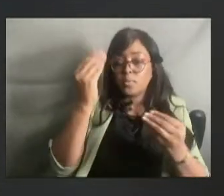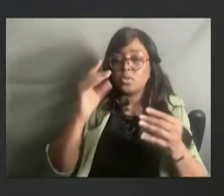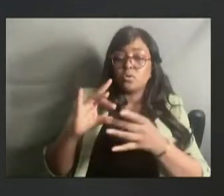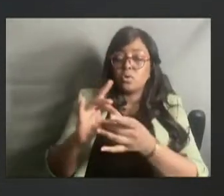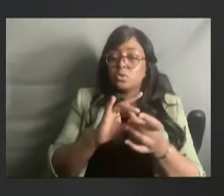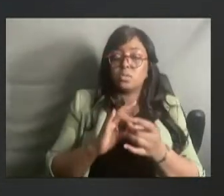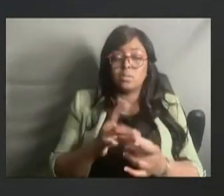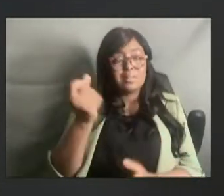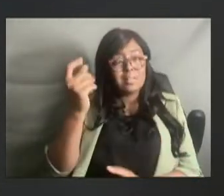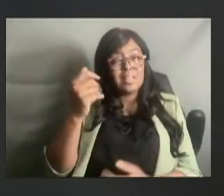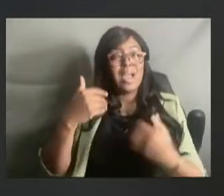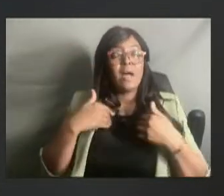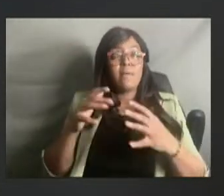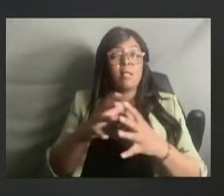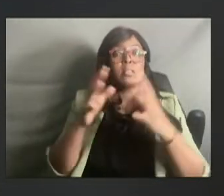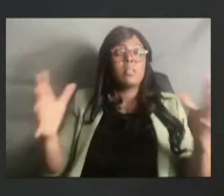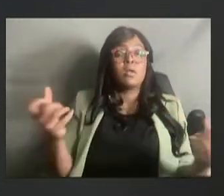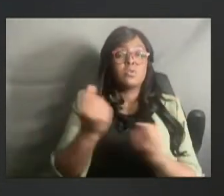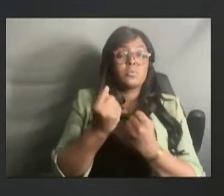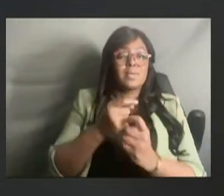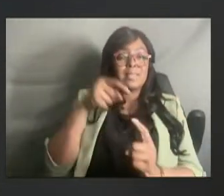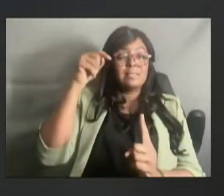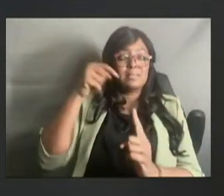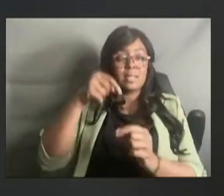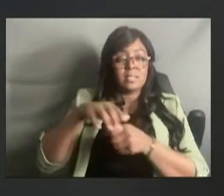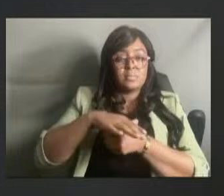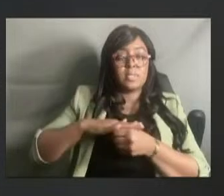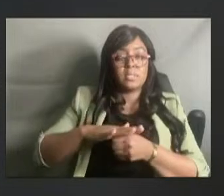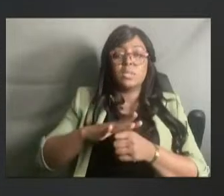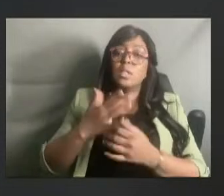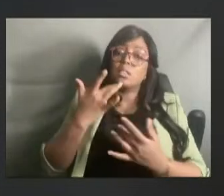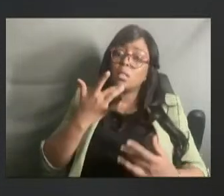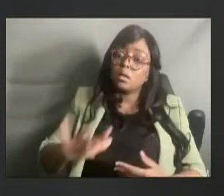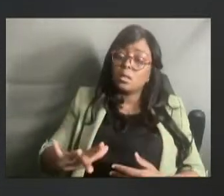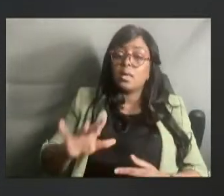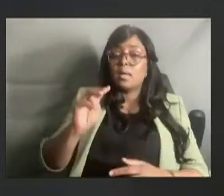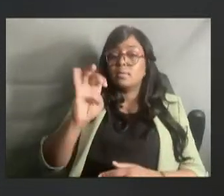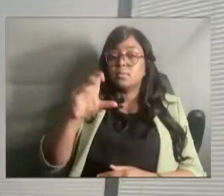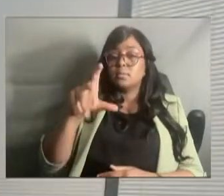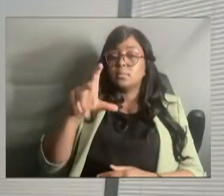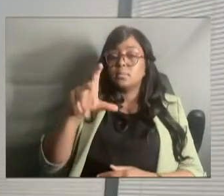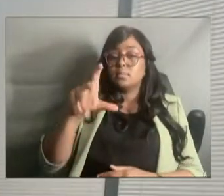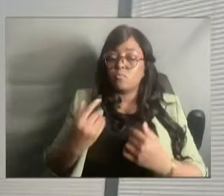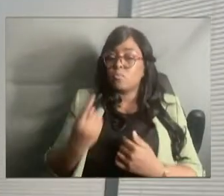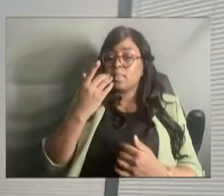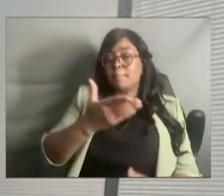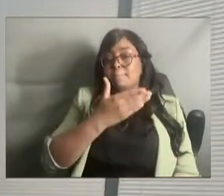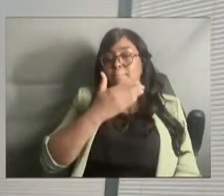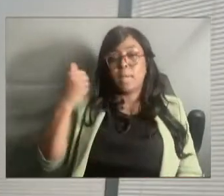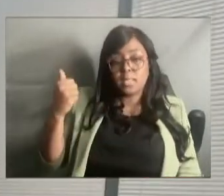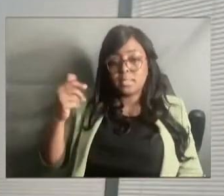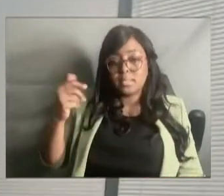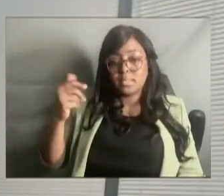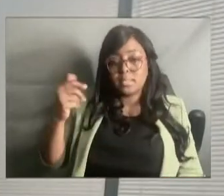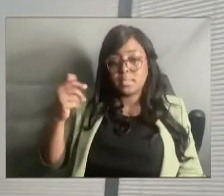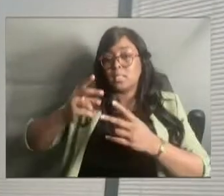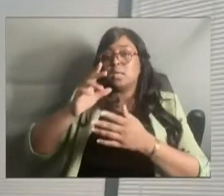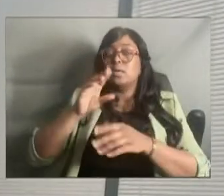Well, our college and career information coordinators, well, we have a lot of support in this